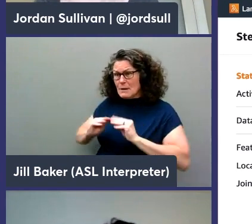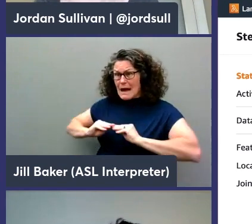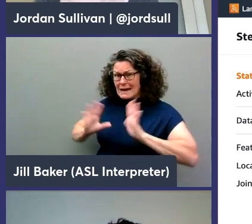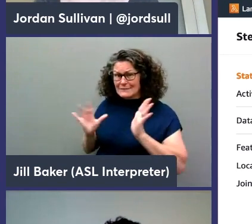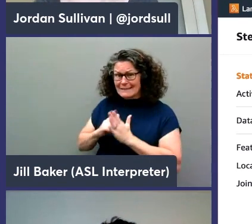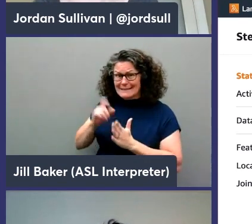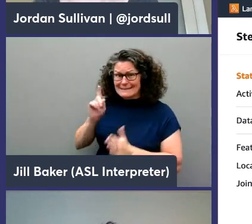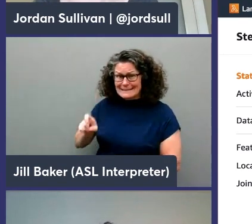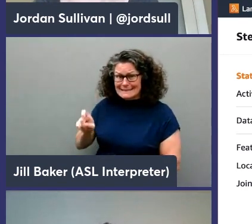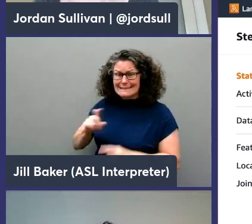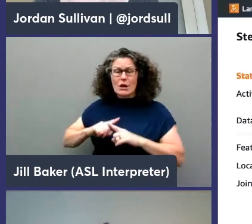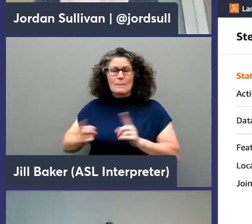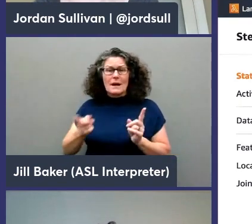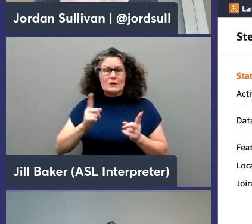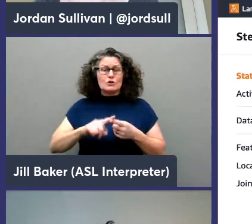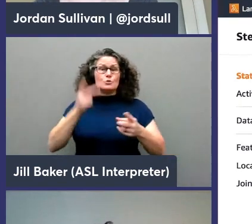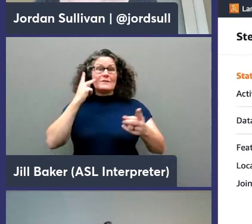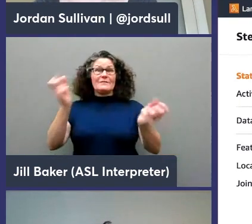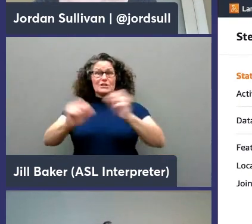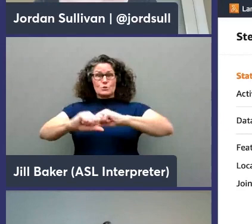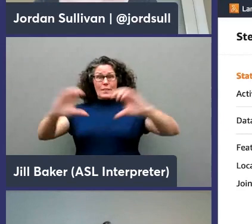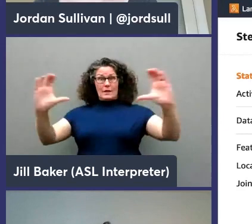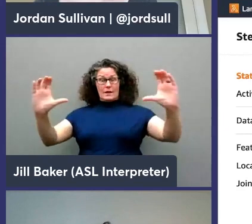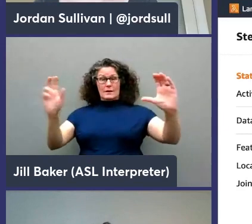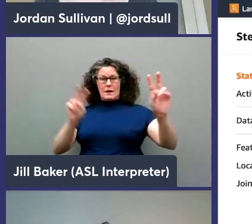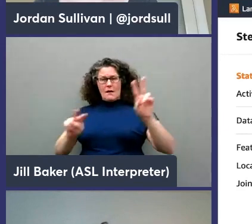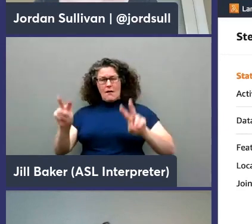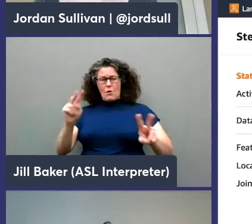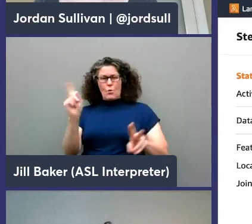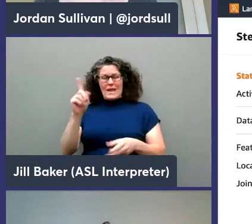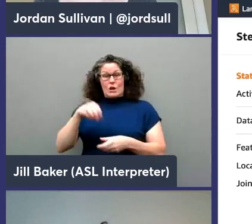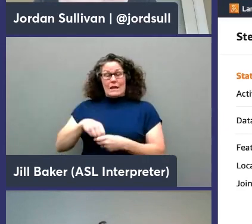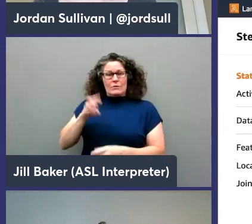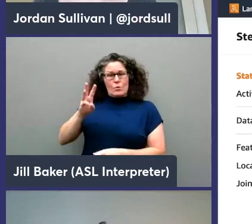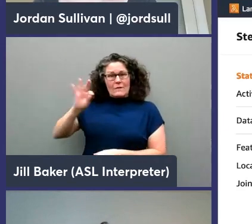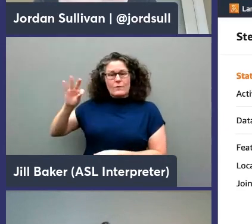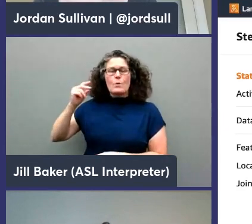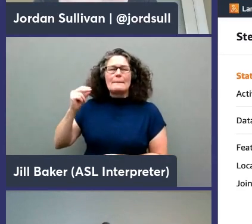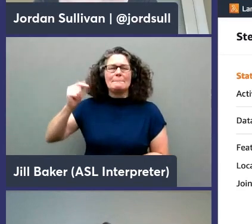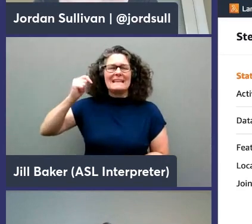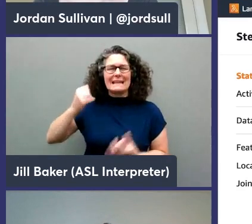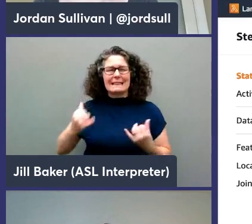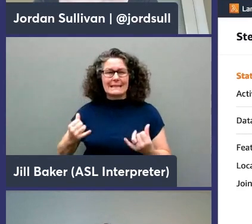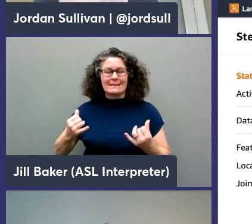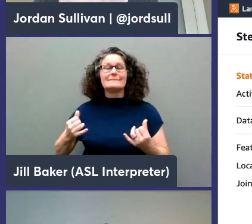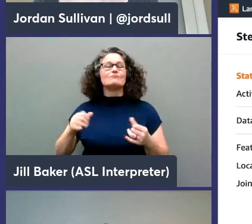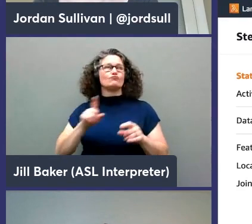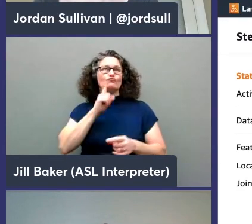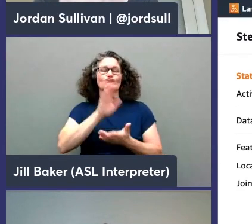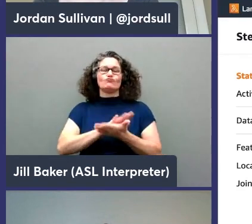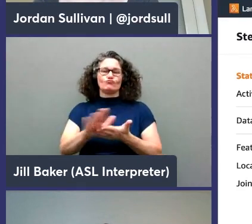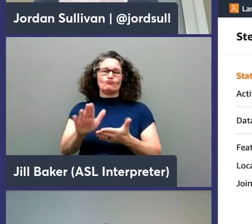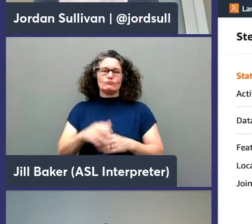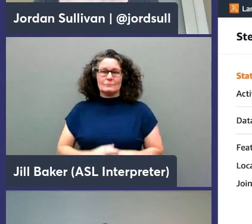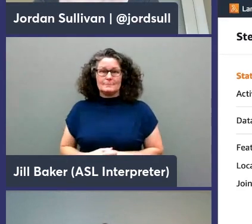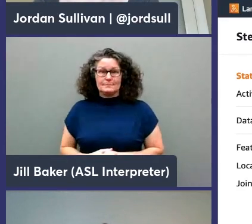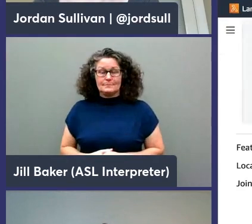But like, to visually understand where you are on the workflow immediately is really nice. So we'll edit the state machine.